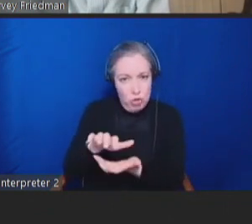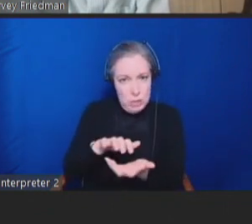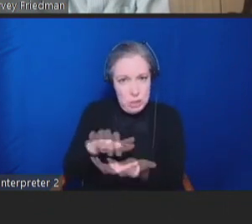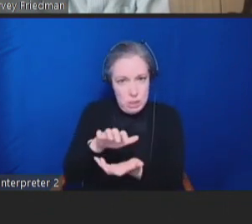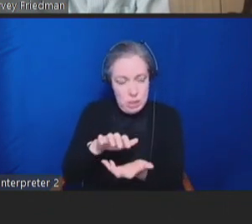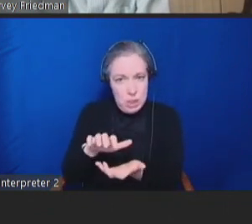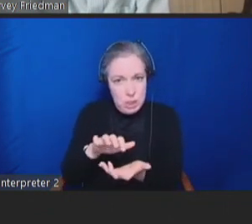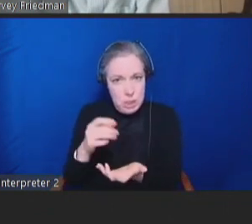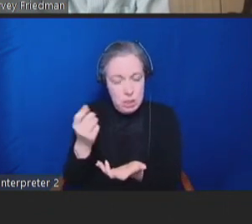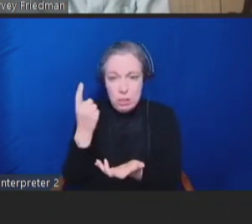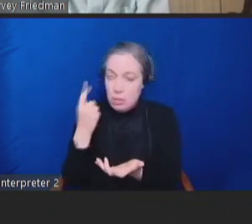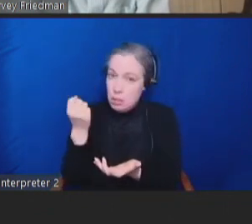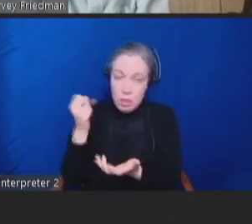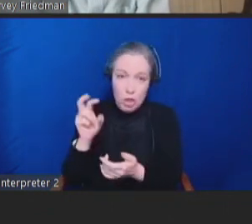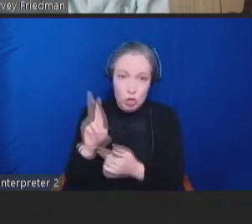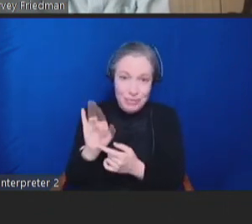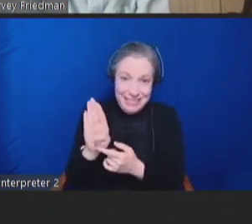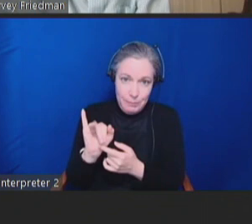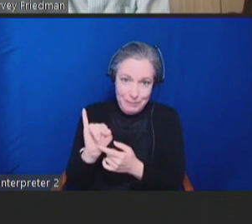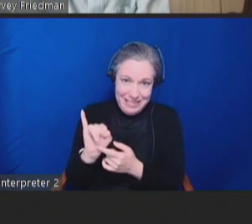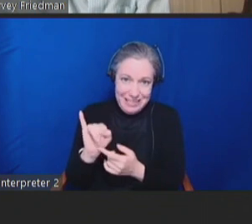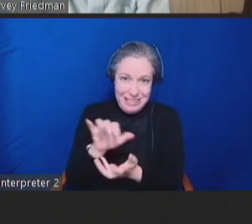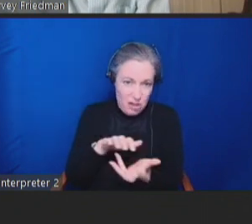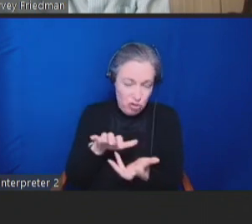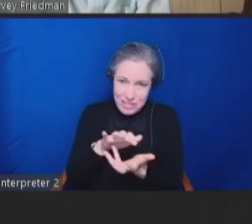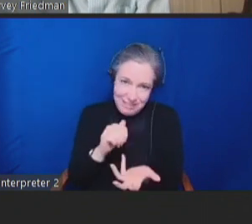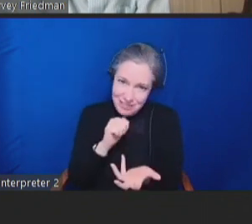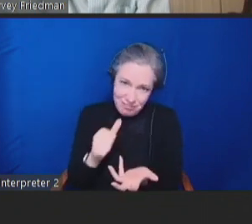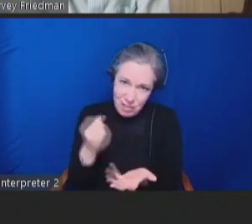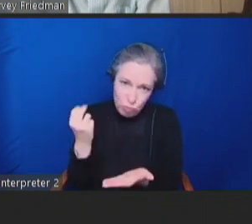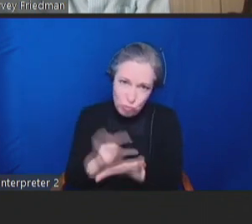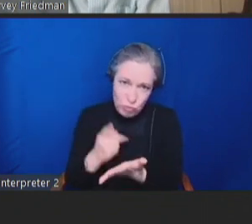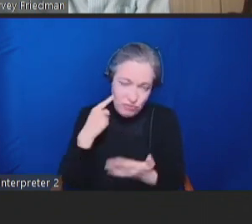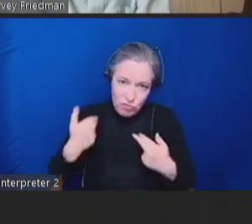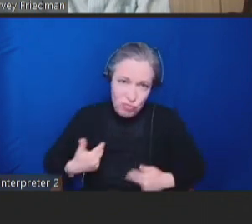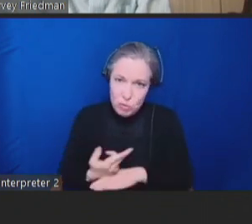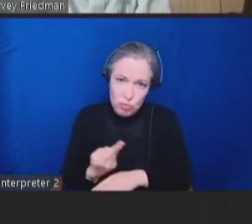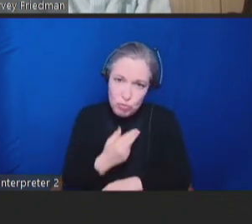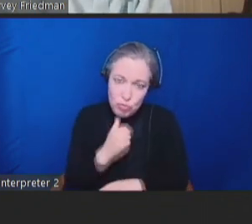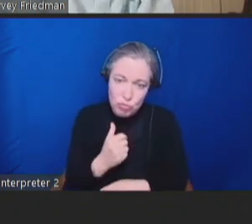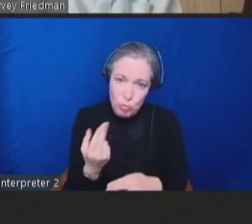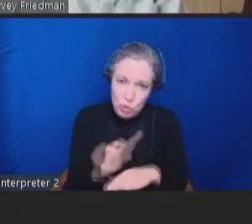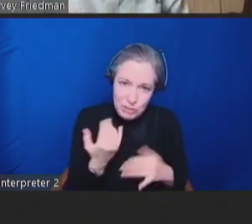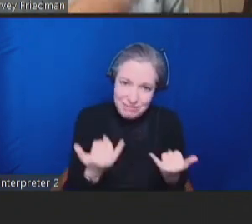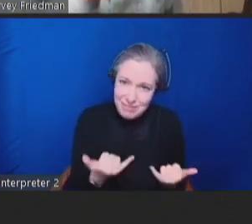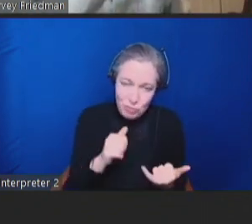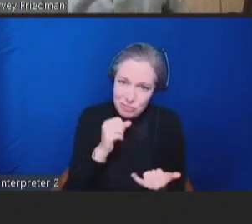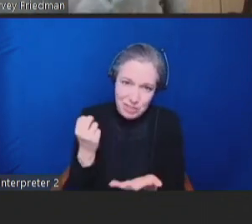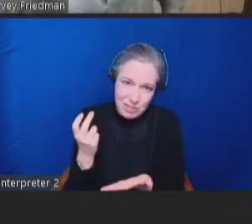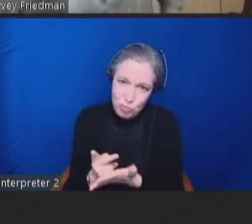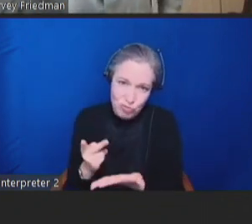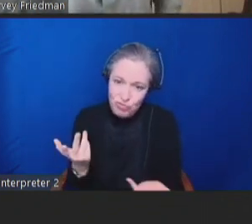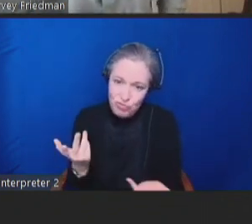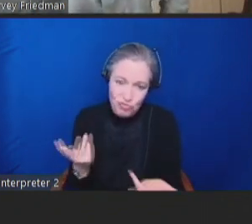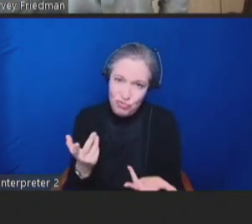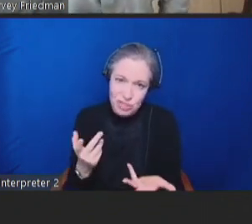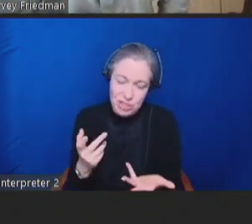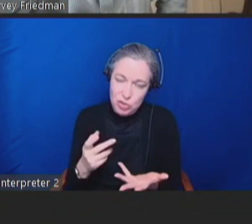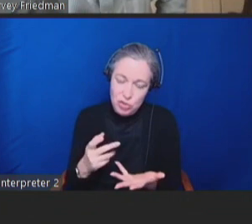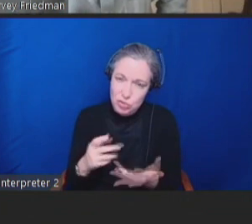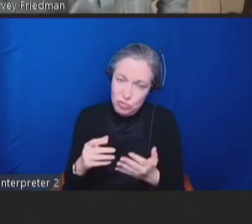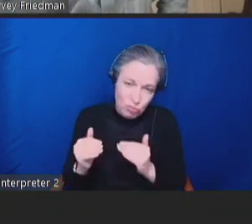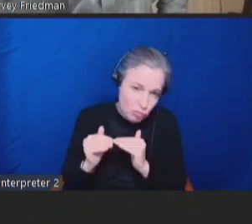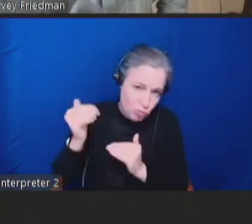that we're using right now is not approved for human use because it's too potent. And